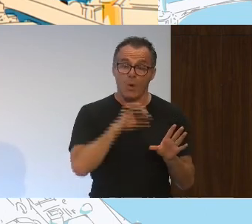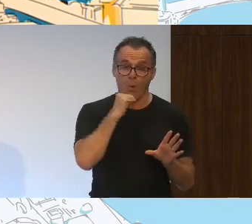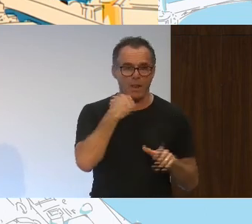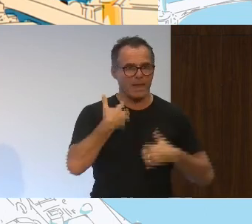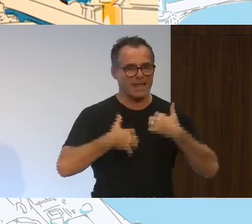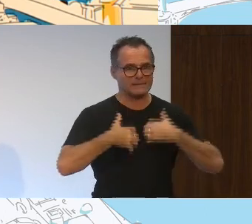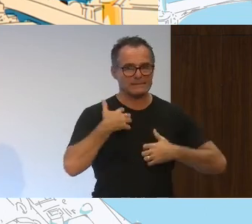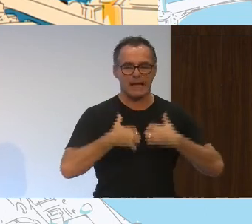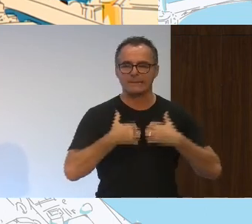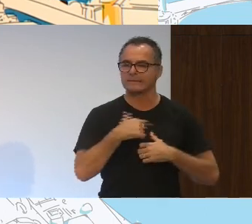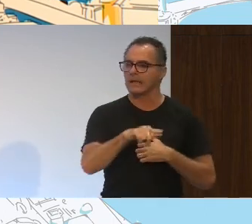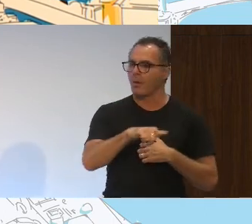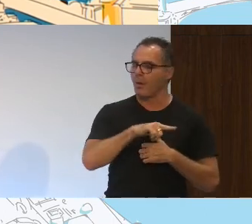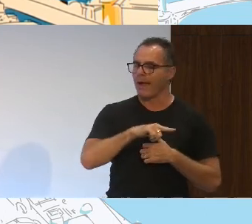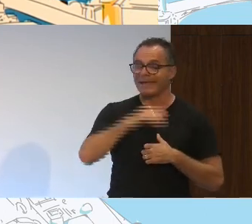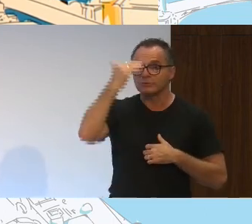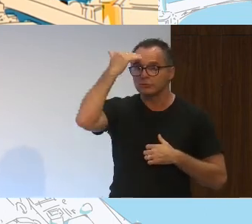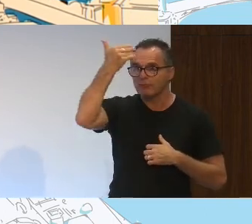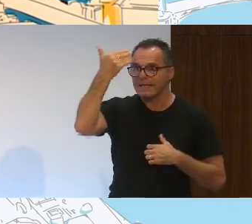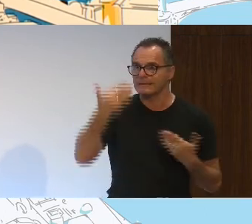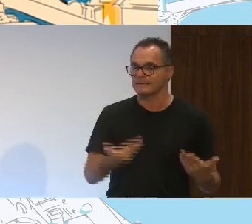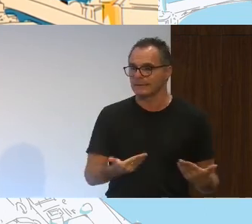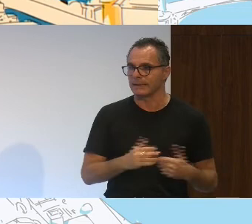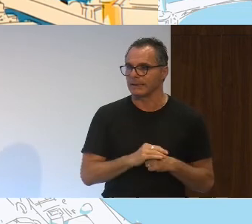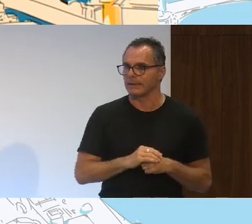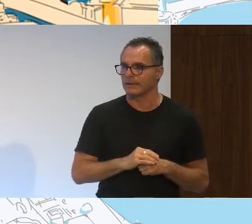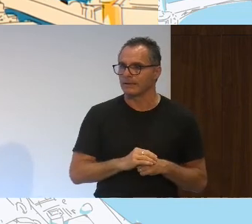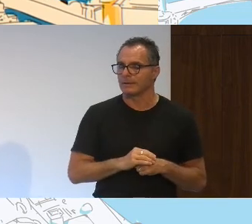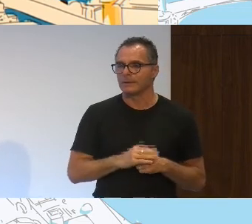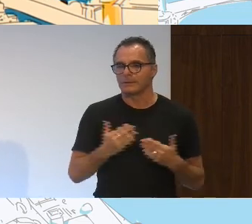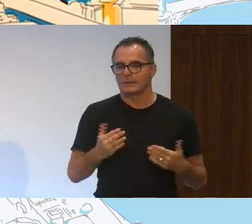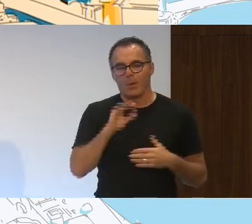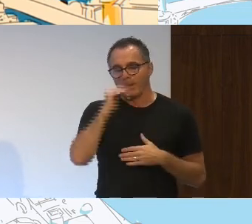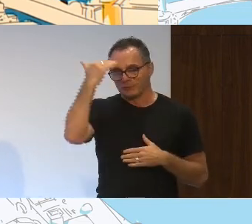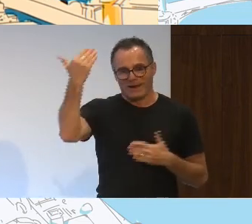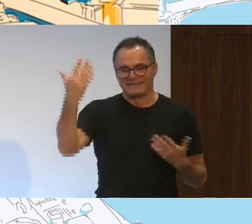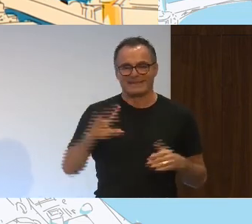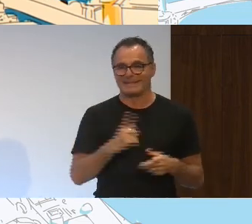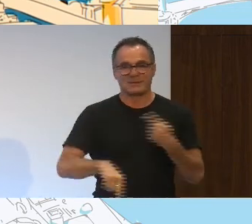It's just crazy, too. It's just going to be crazy. That's what I can say.